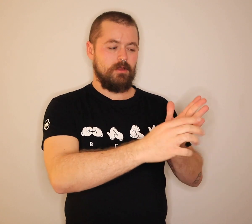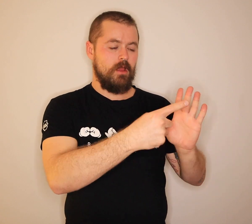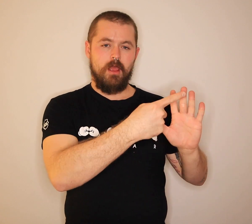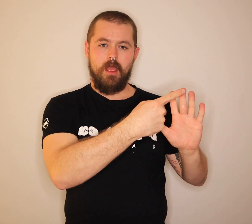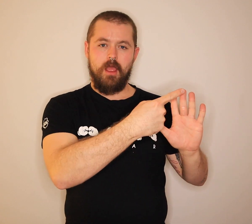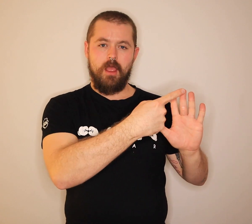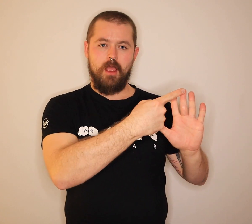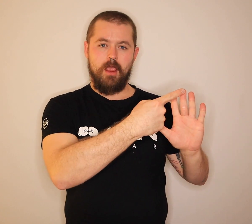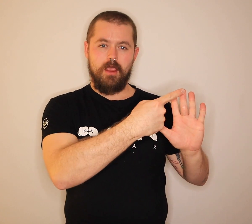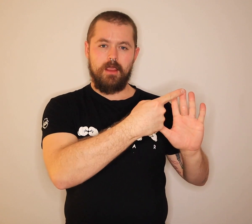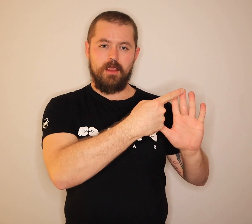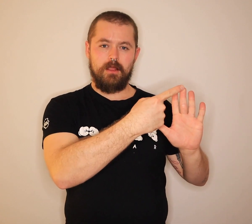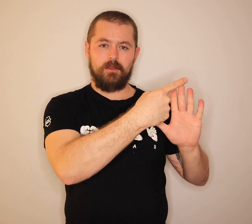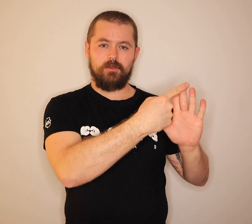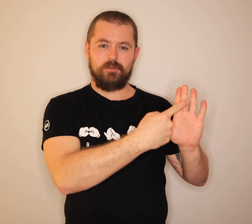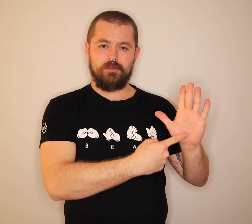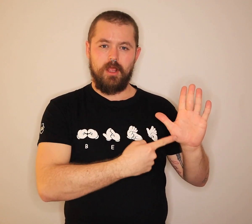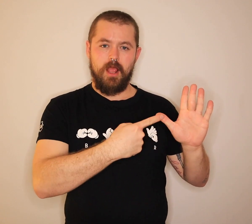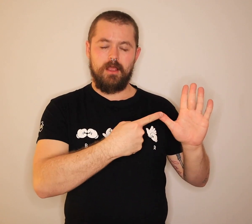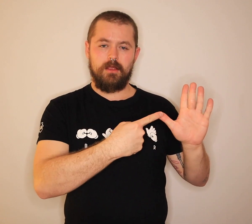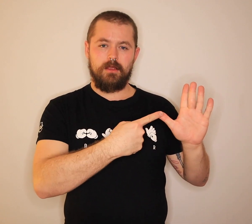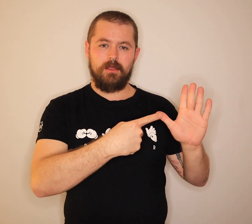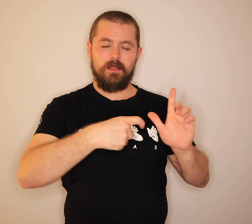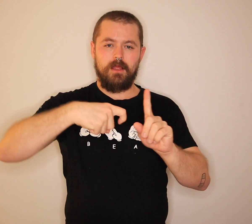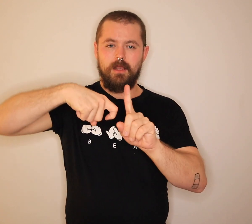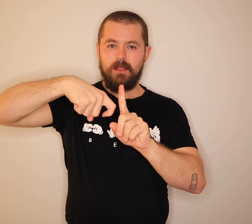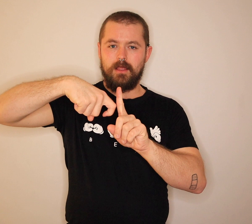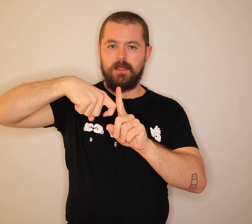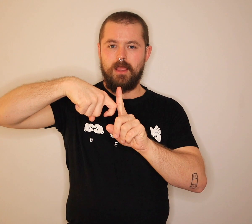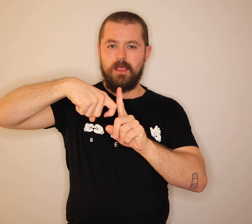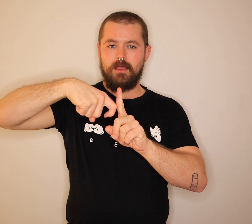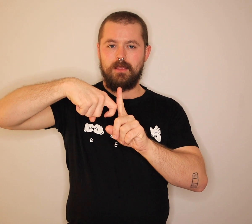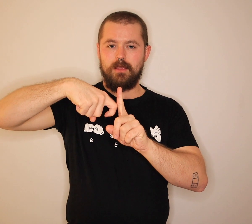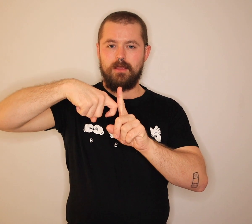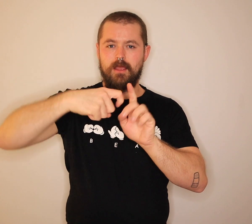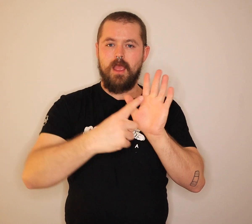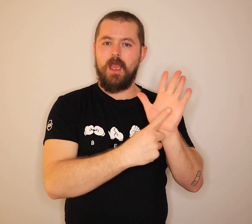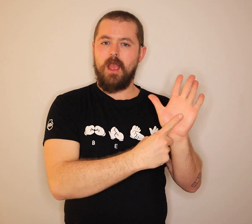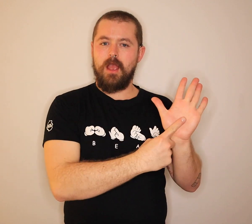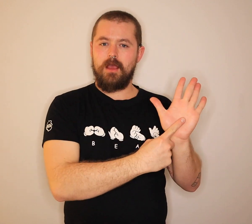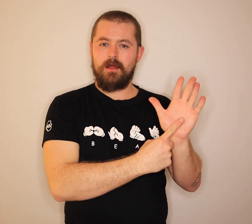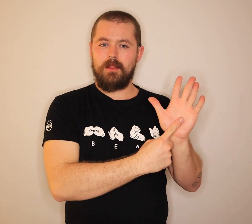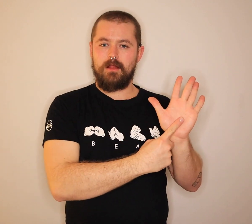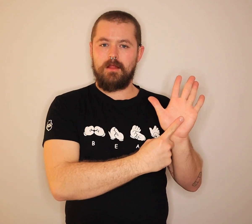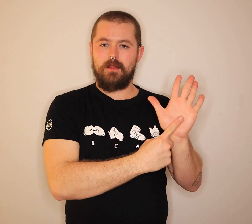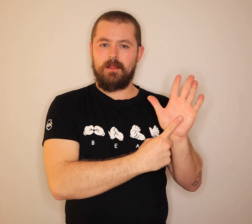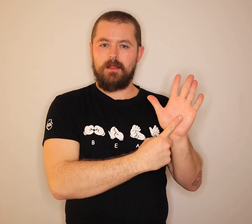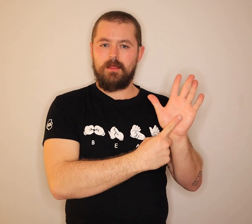Fingerspelling: I... J... K... L...